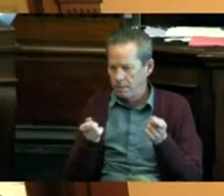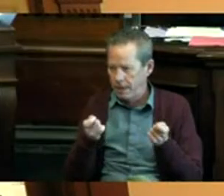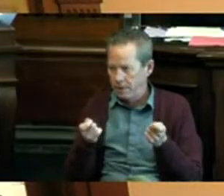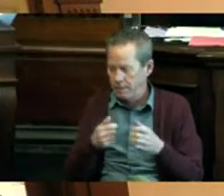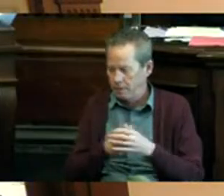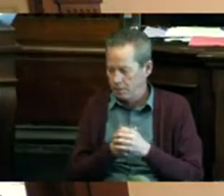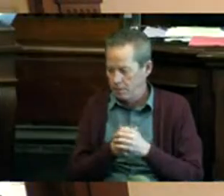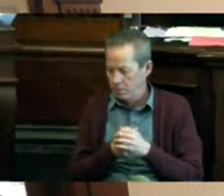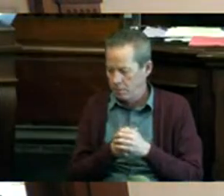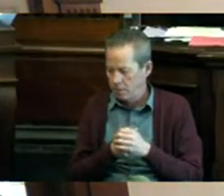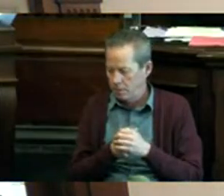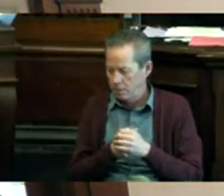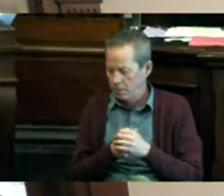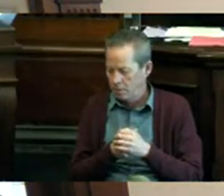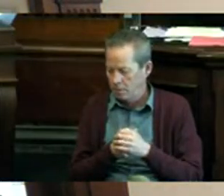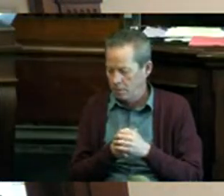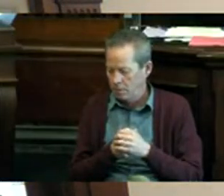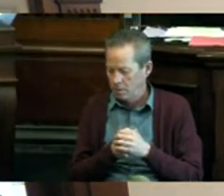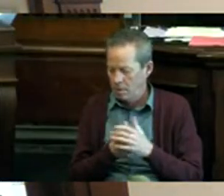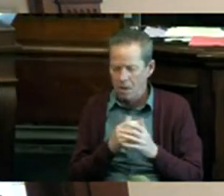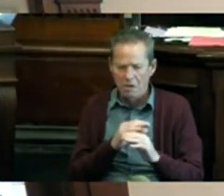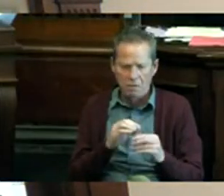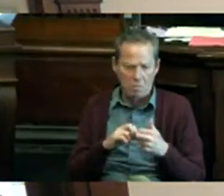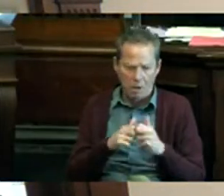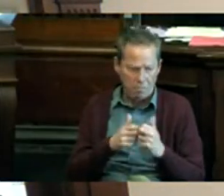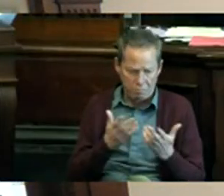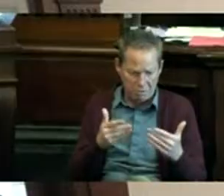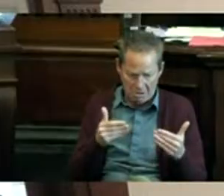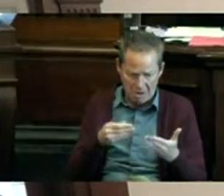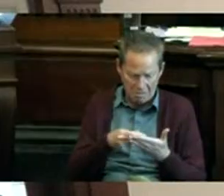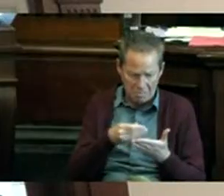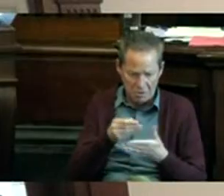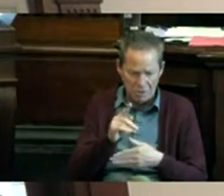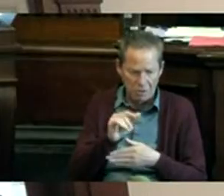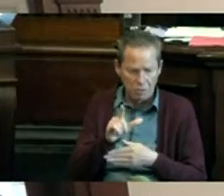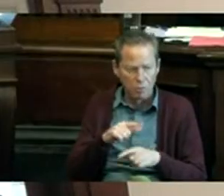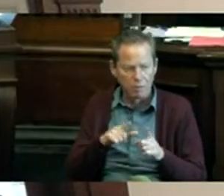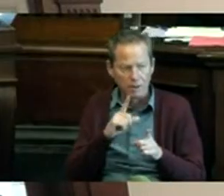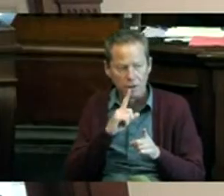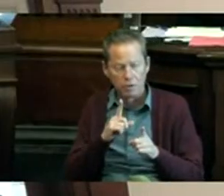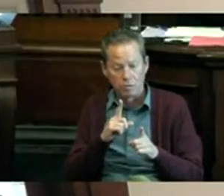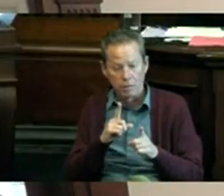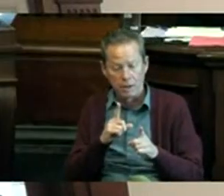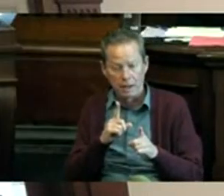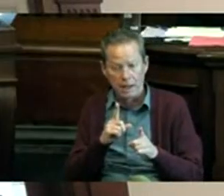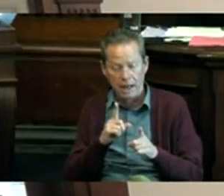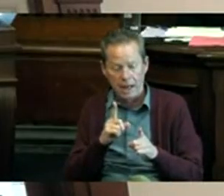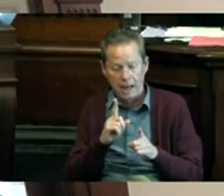More general question about project management. I don't have